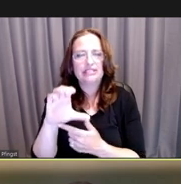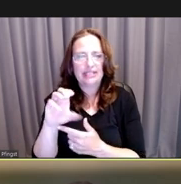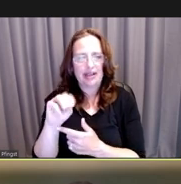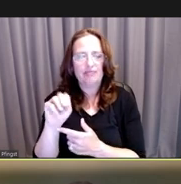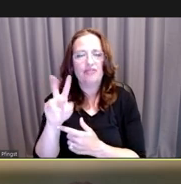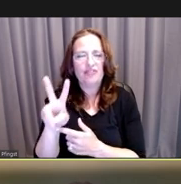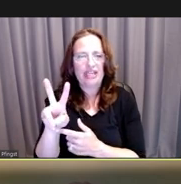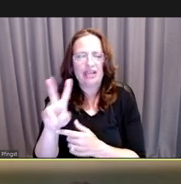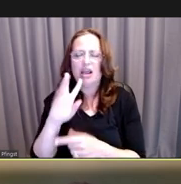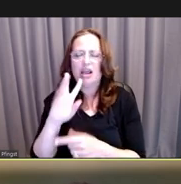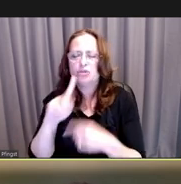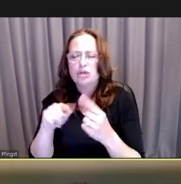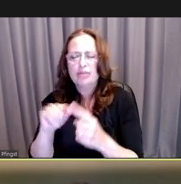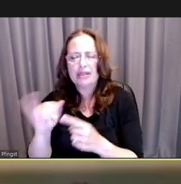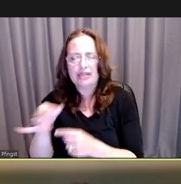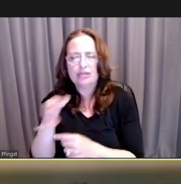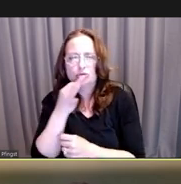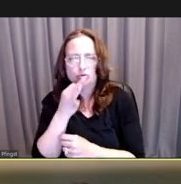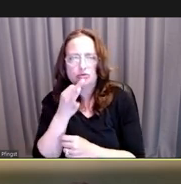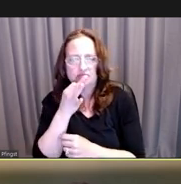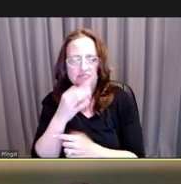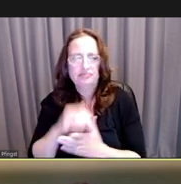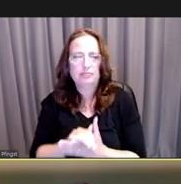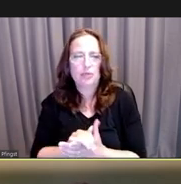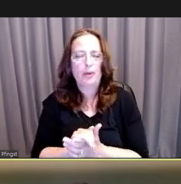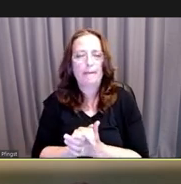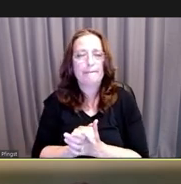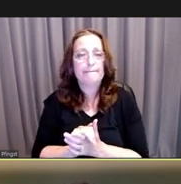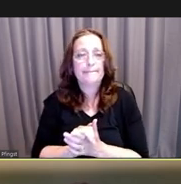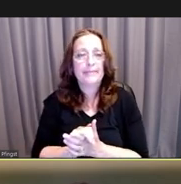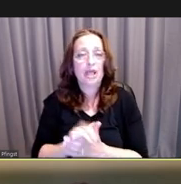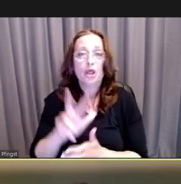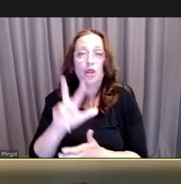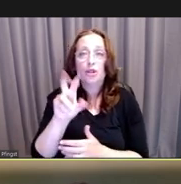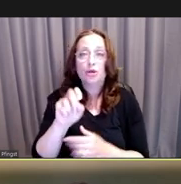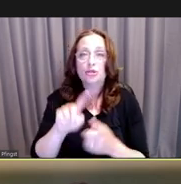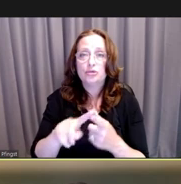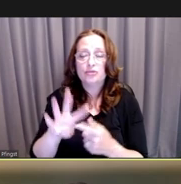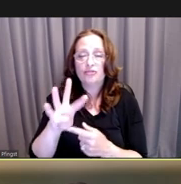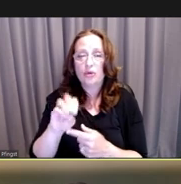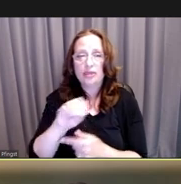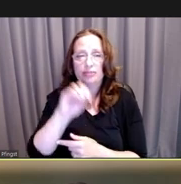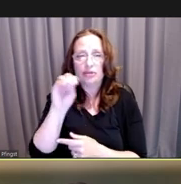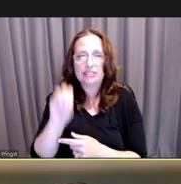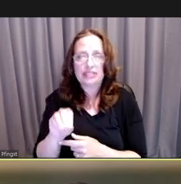talk more about in a moment. About 30% to 40%, depending on the studies you look at, will have